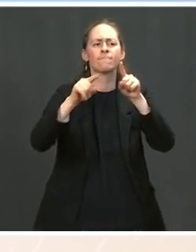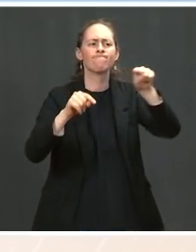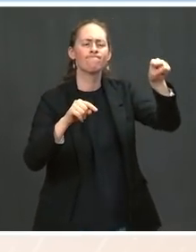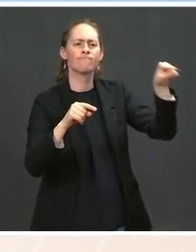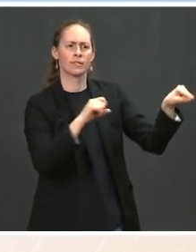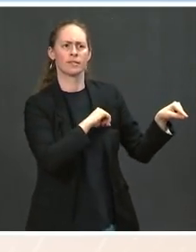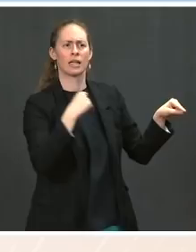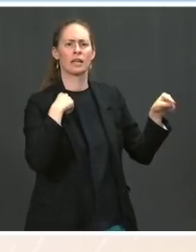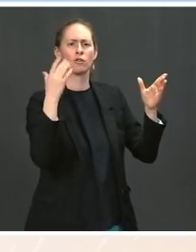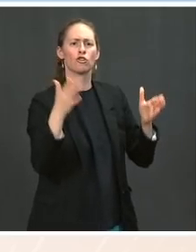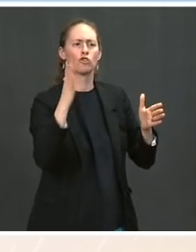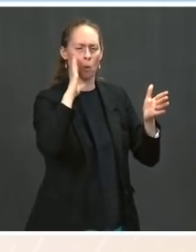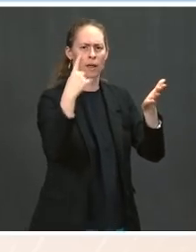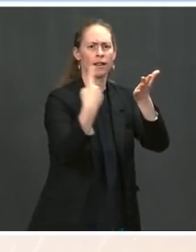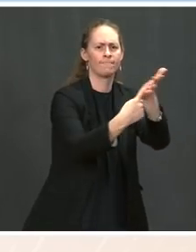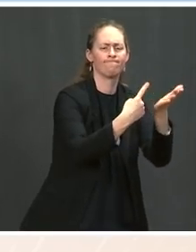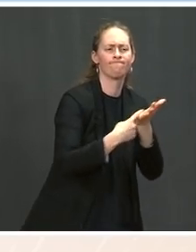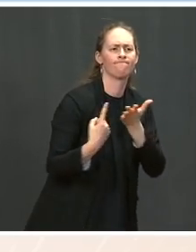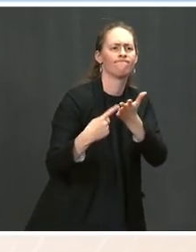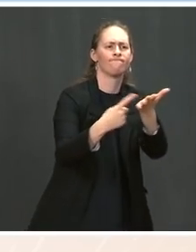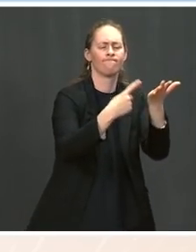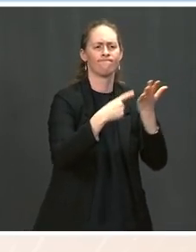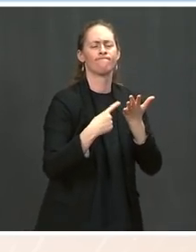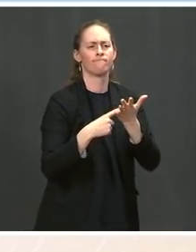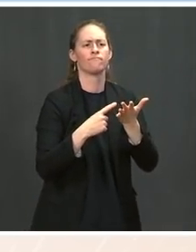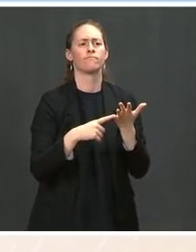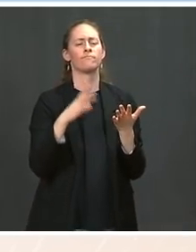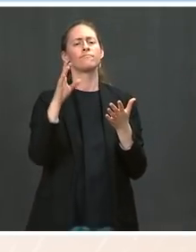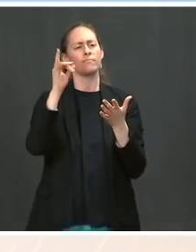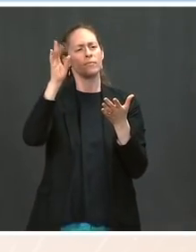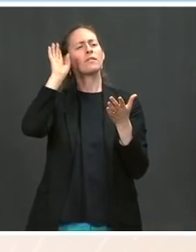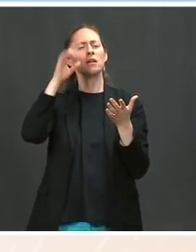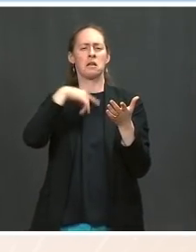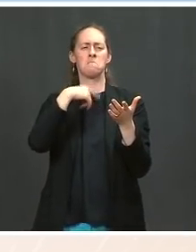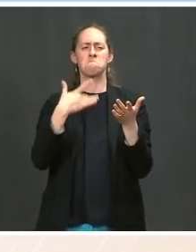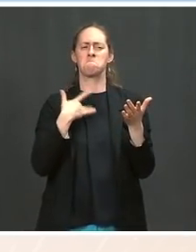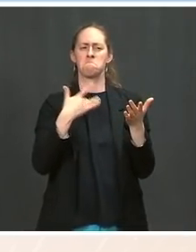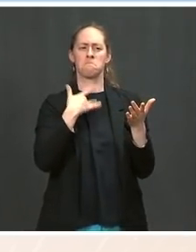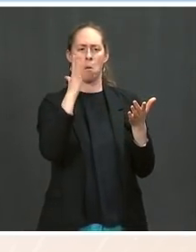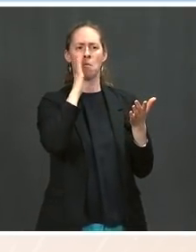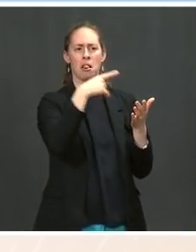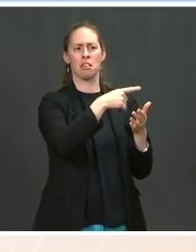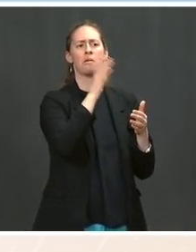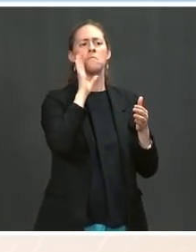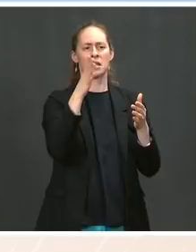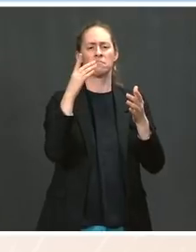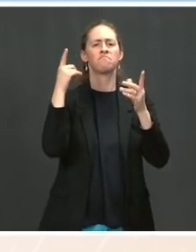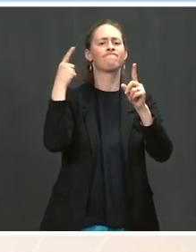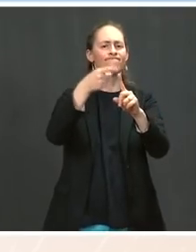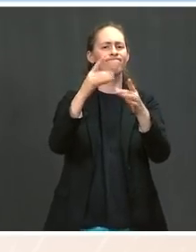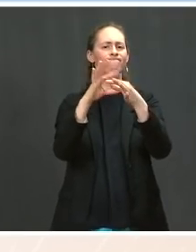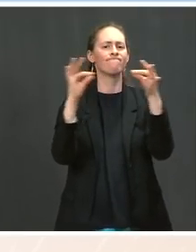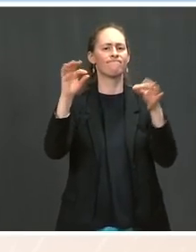that are of interest to them. And I'm sure they will -- I would guess they would raise this. We're also interested in proposals